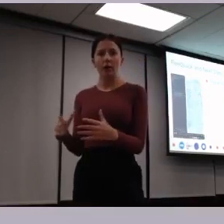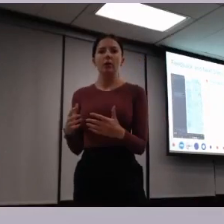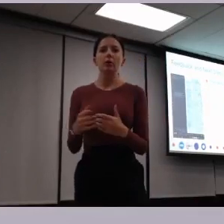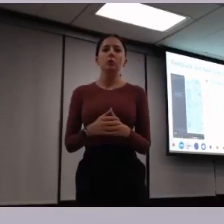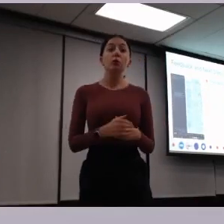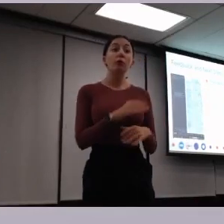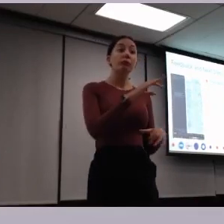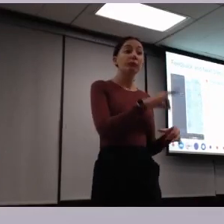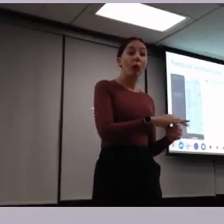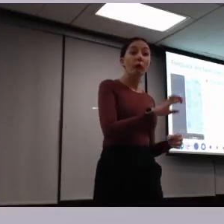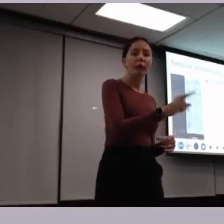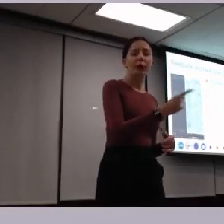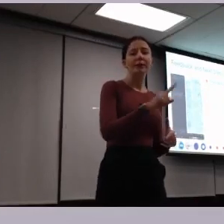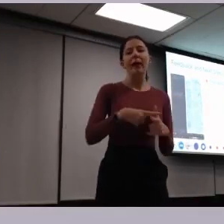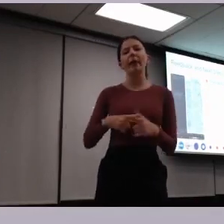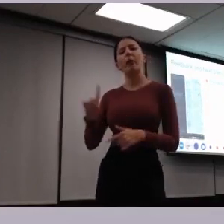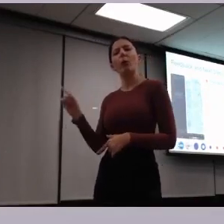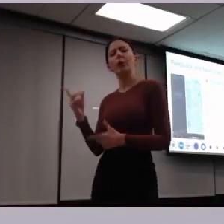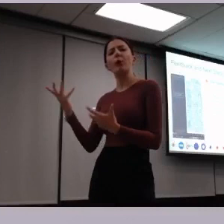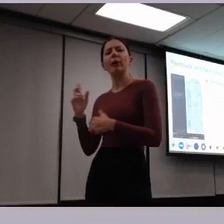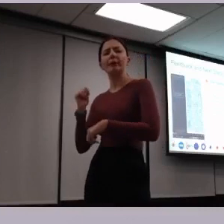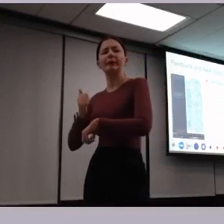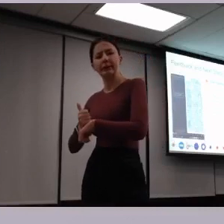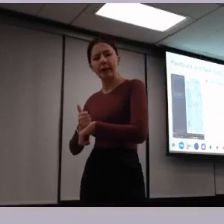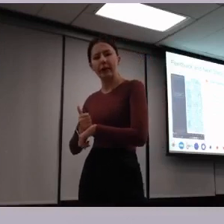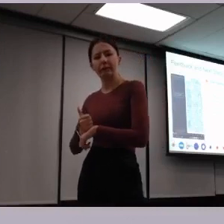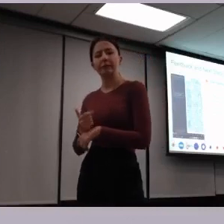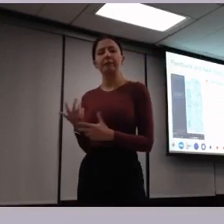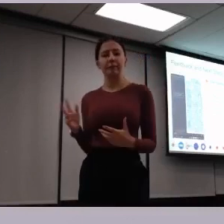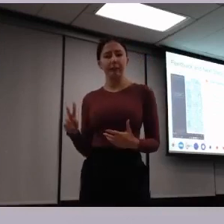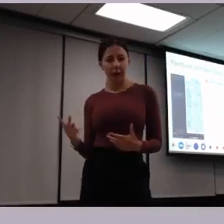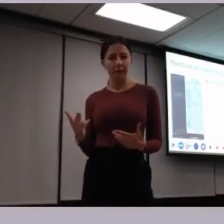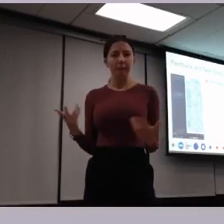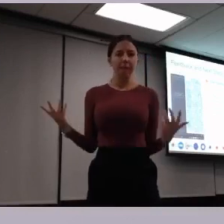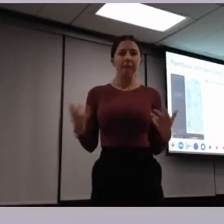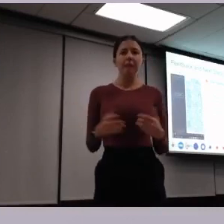And then we have a site relationship board. This is a very simple arrow exercise.